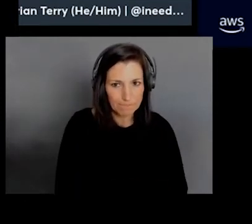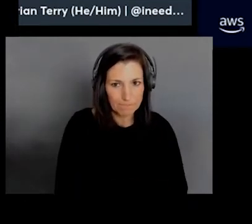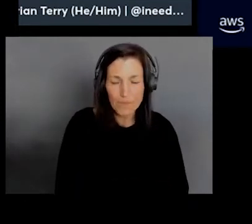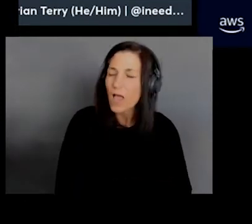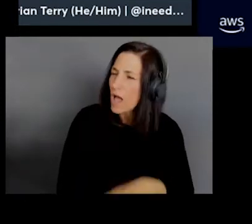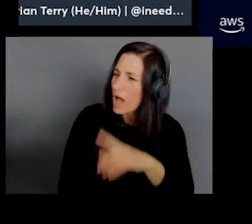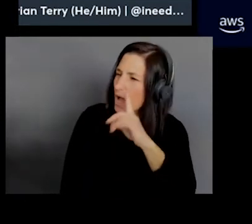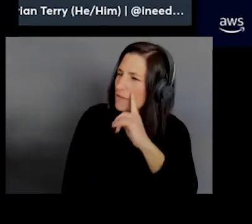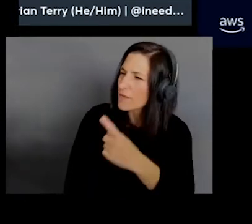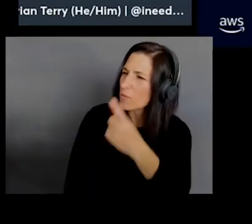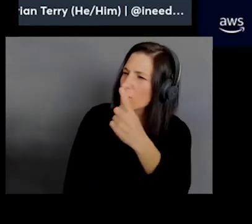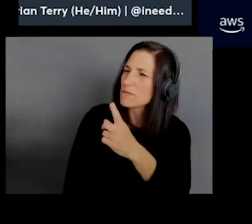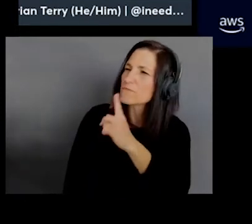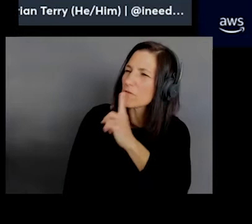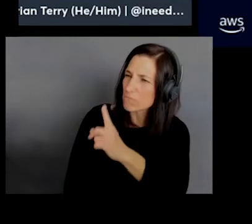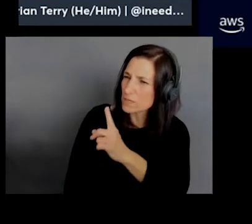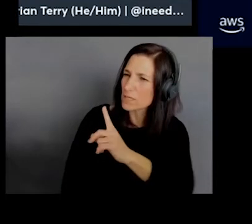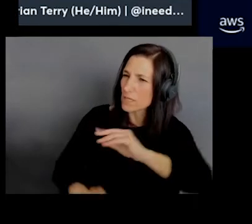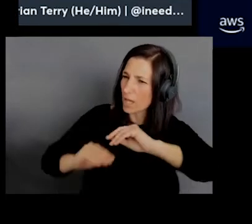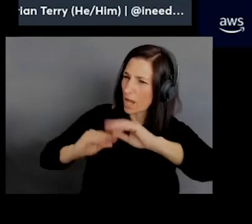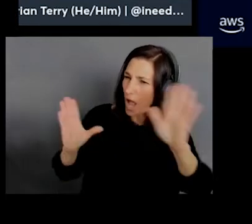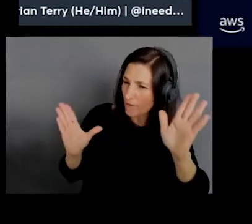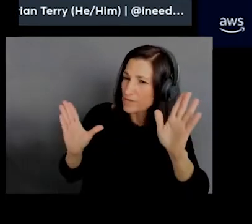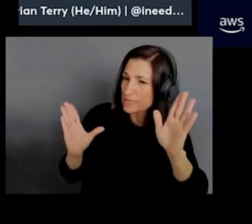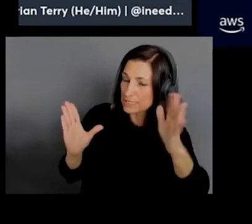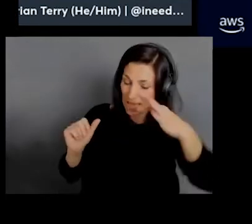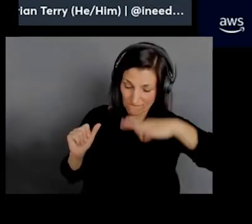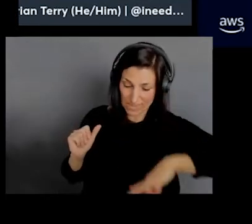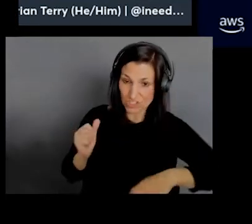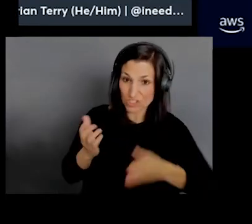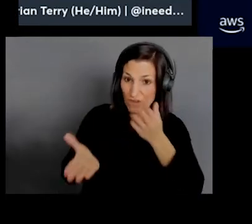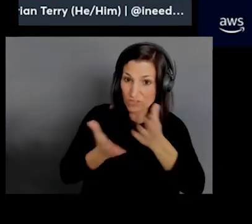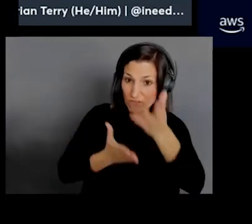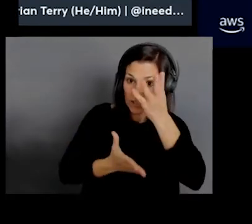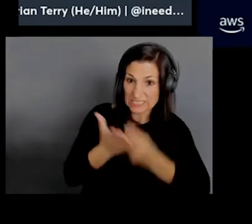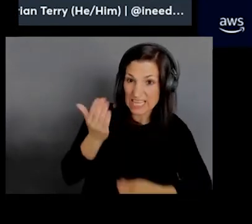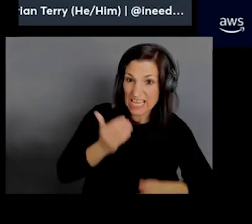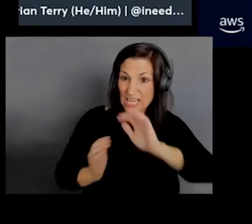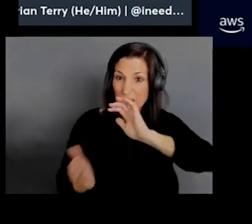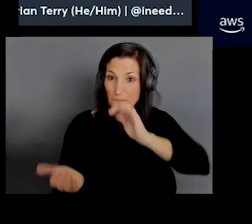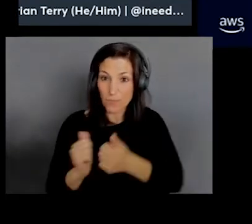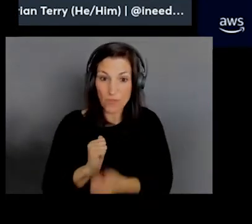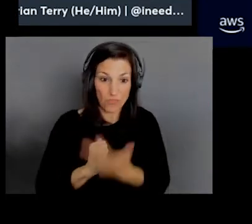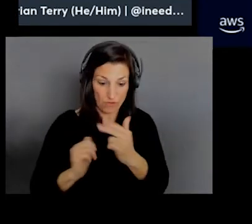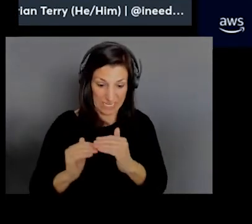advantages of serverless over your traditional three tier architecture is it's easier to roll this out in a multi-region, right,